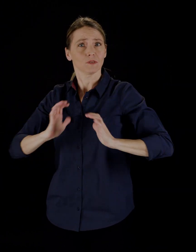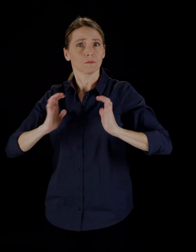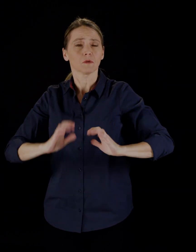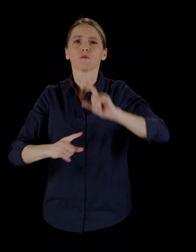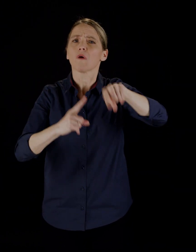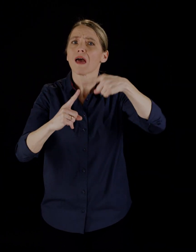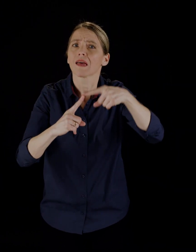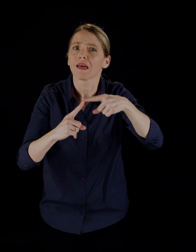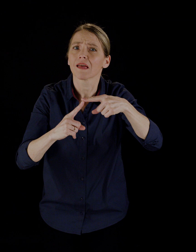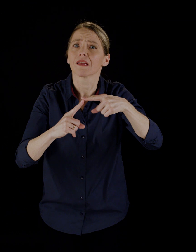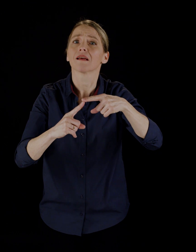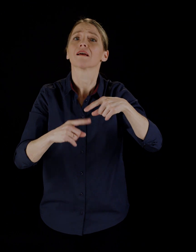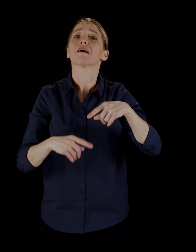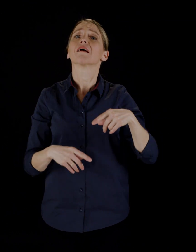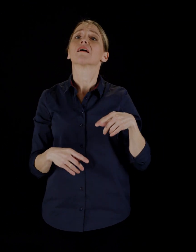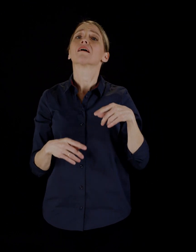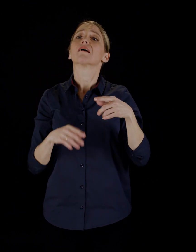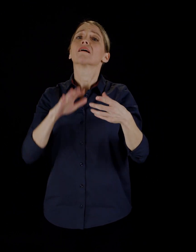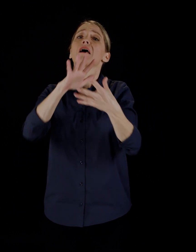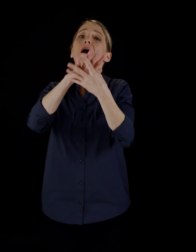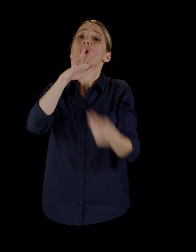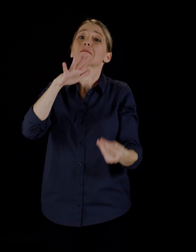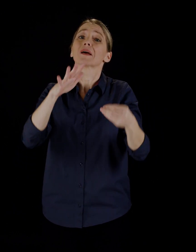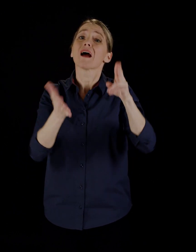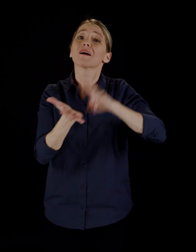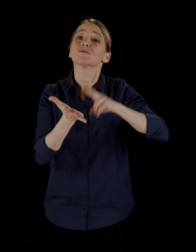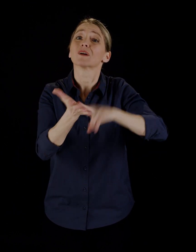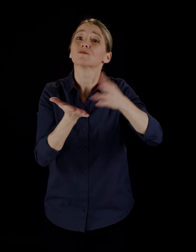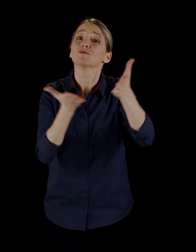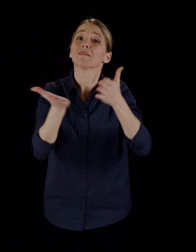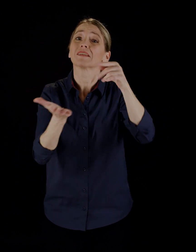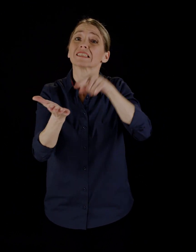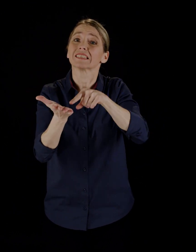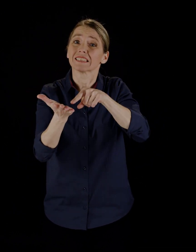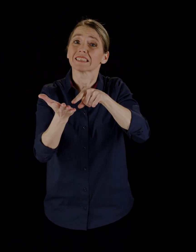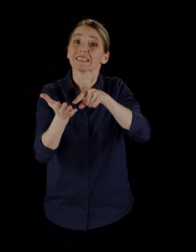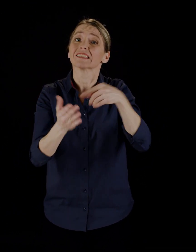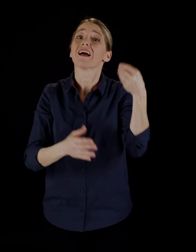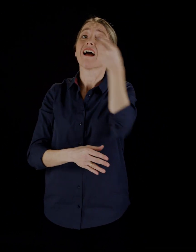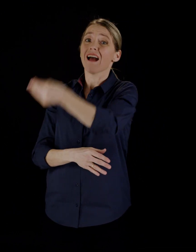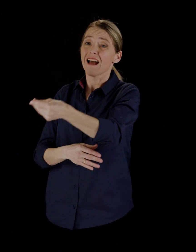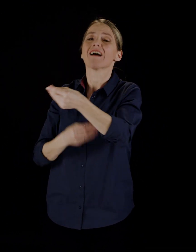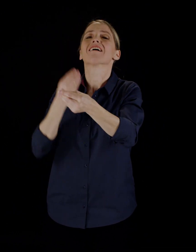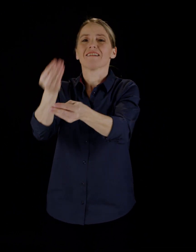It may be included as the first pages of the service agreement, or provided separately.